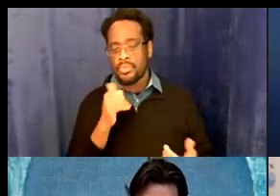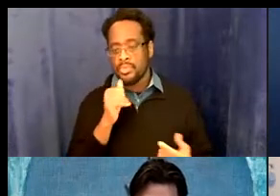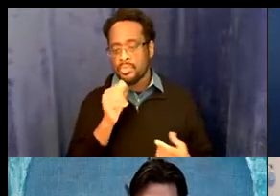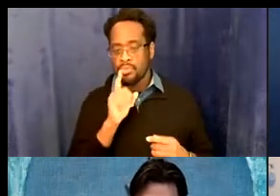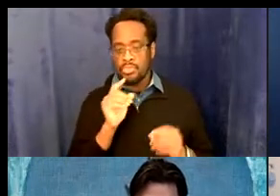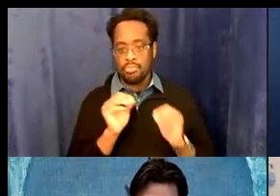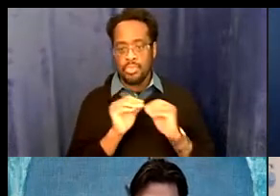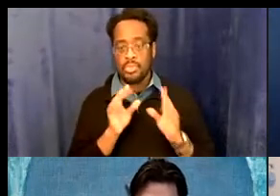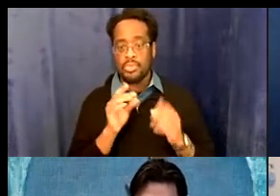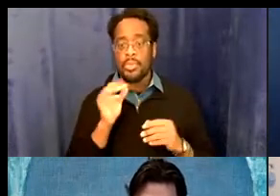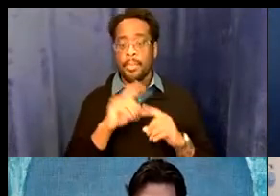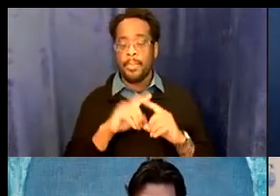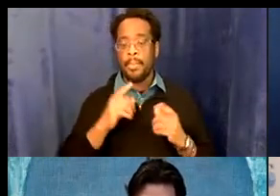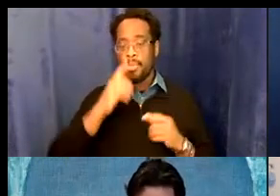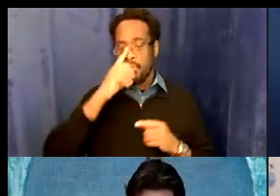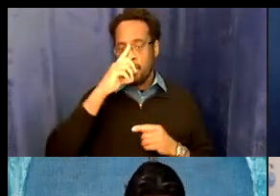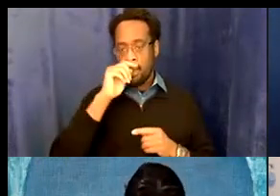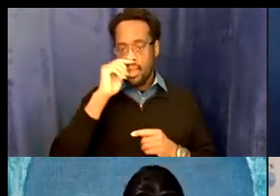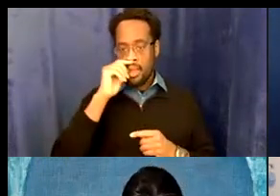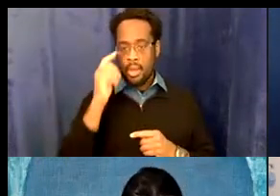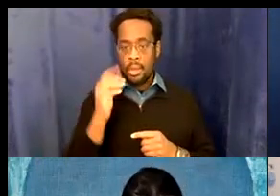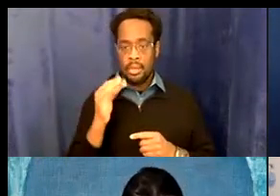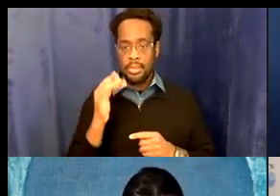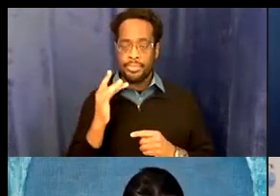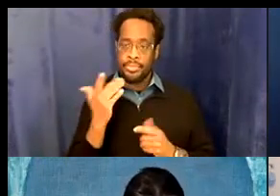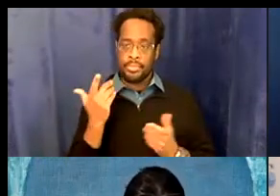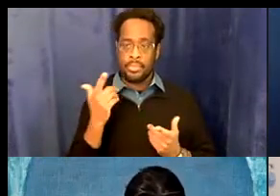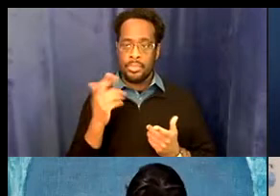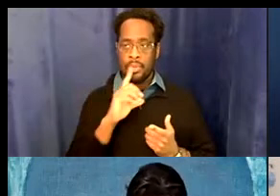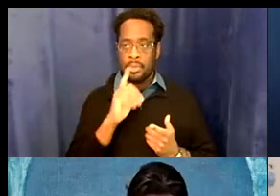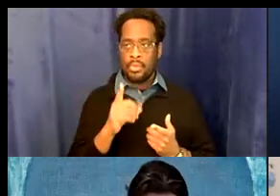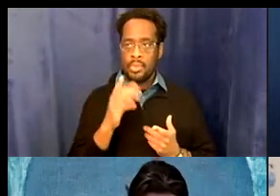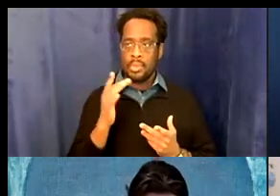how much variation is there cross-linguistically in sign language with respect to assigning space